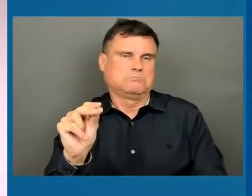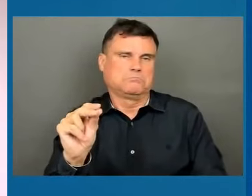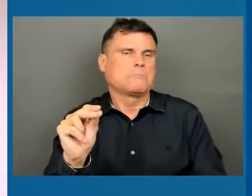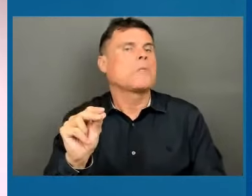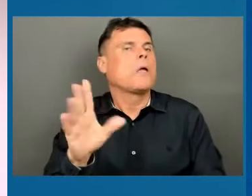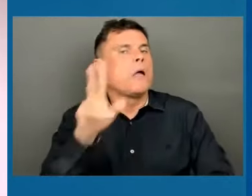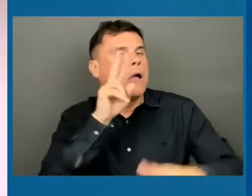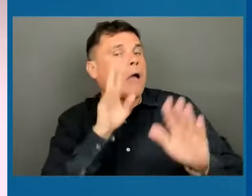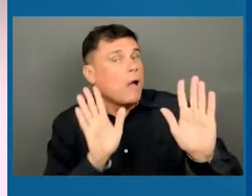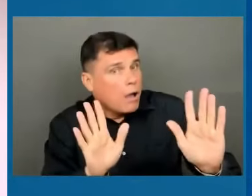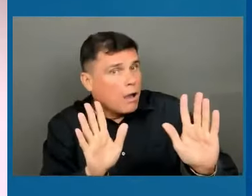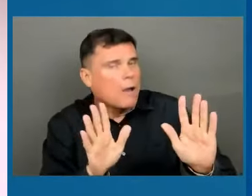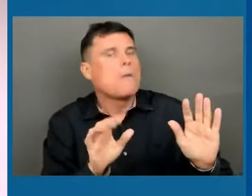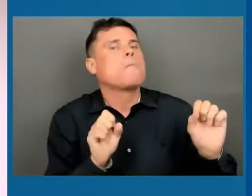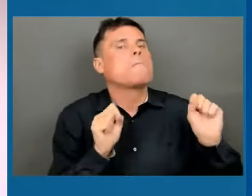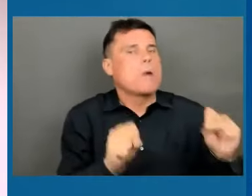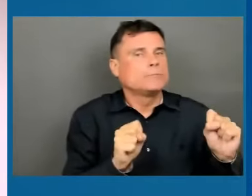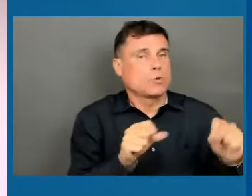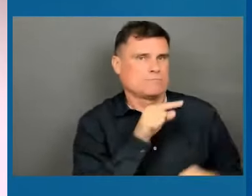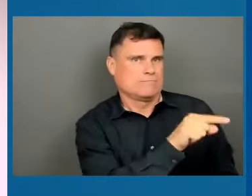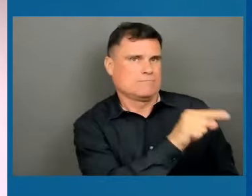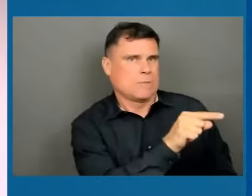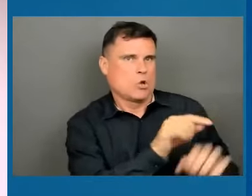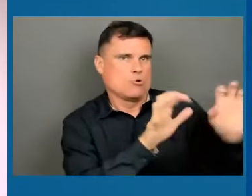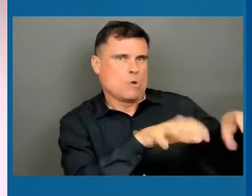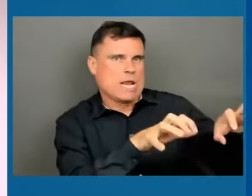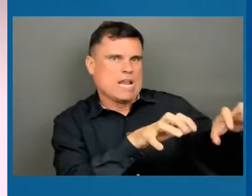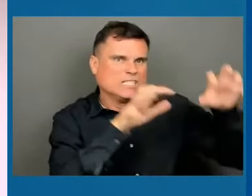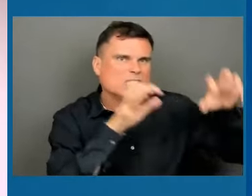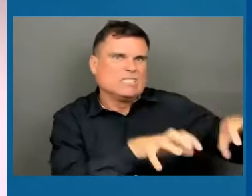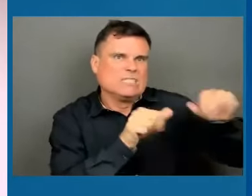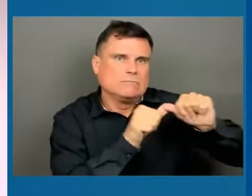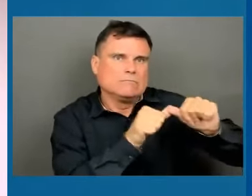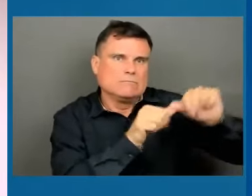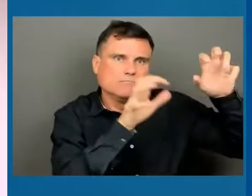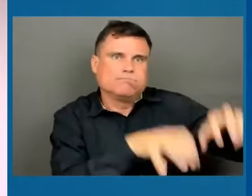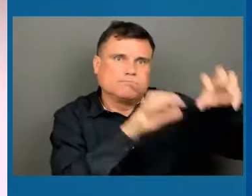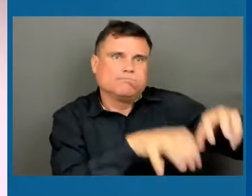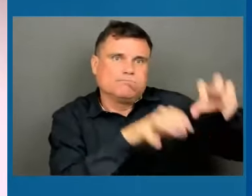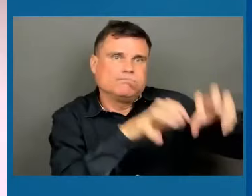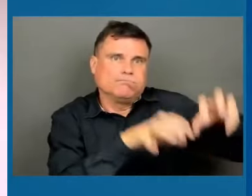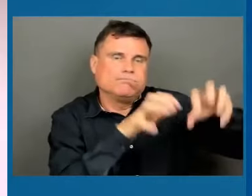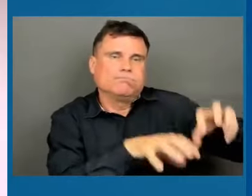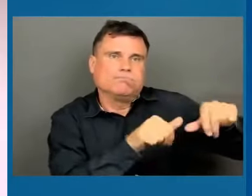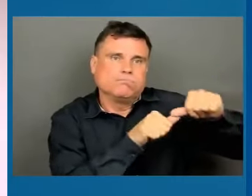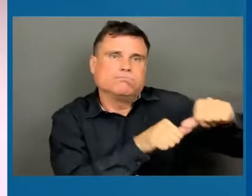are some vulnerabilities associated with that. In terms of immediate concerns we do have